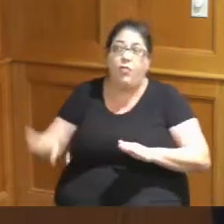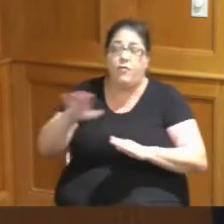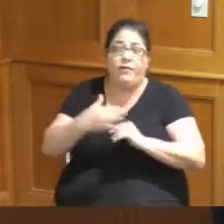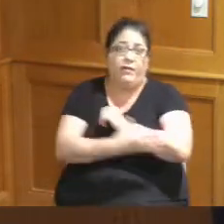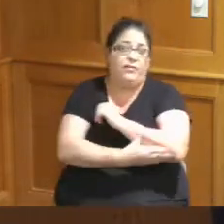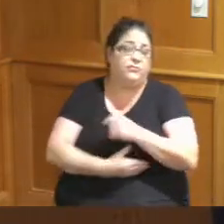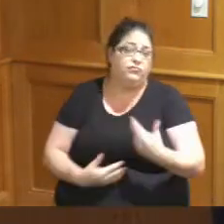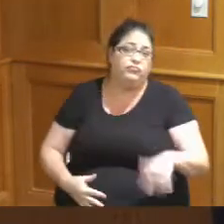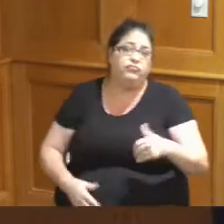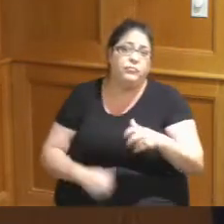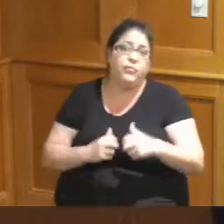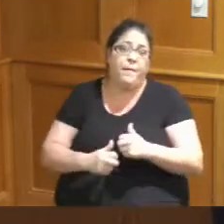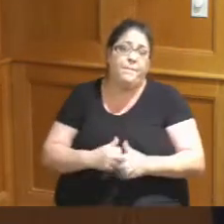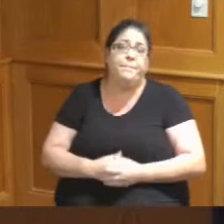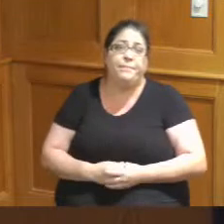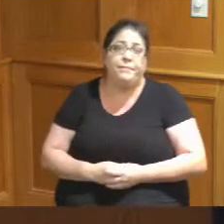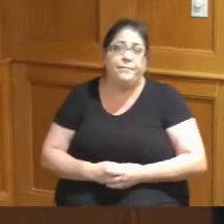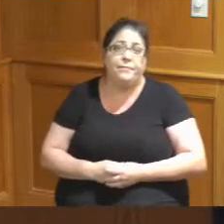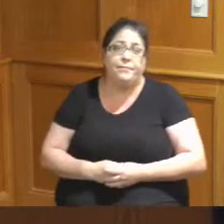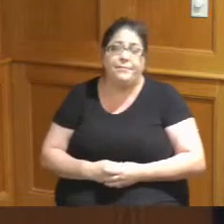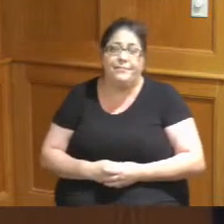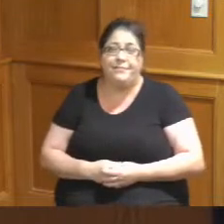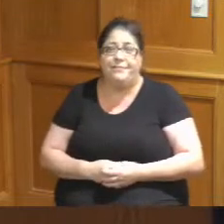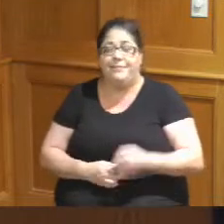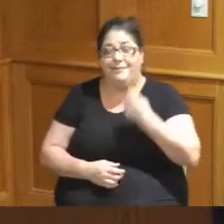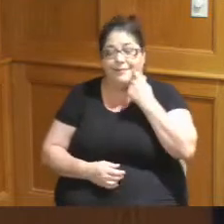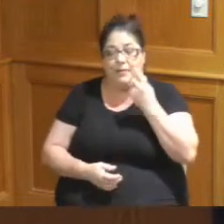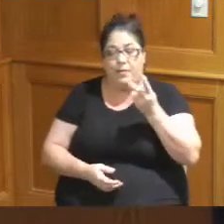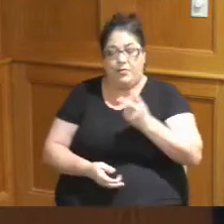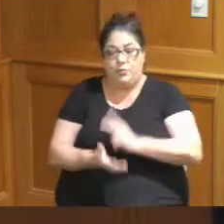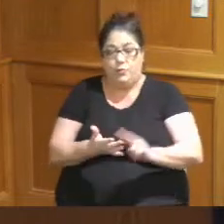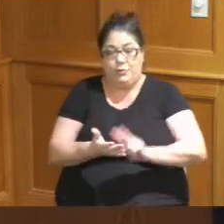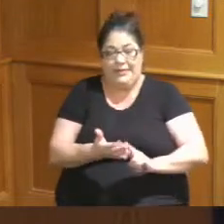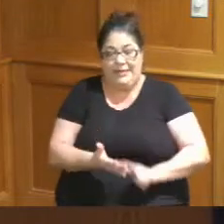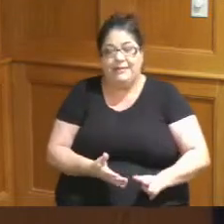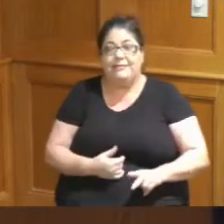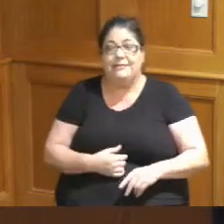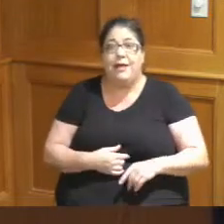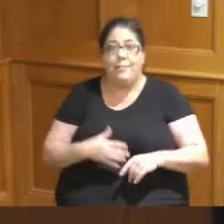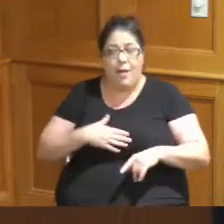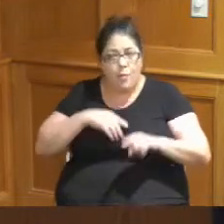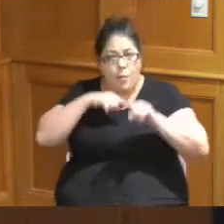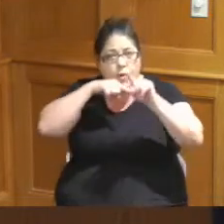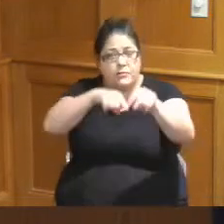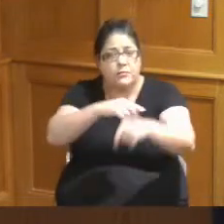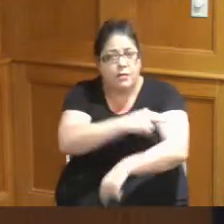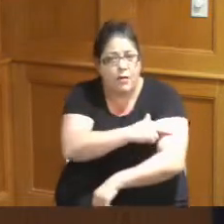as you know we eaten every other week I spent my week in the hospitals I was visiting different